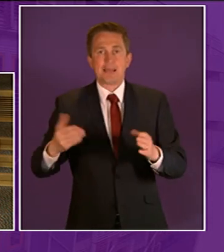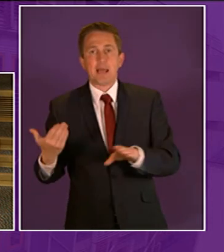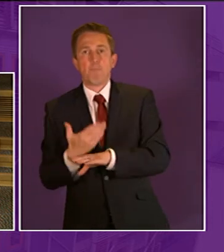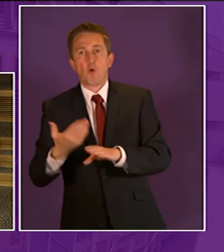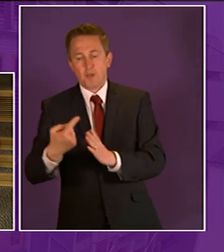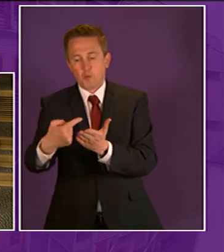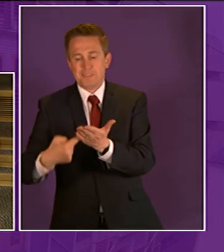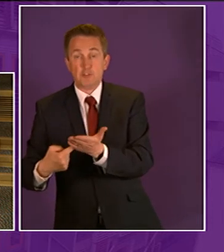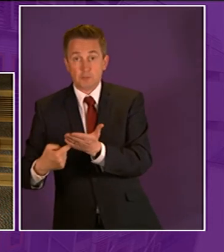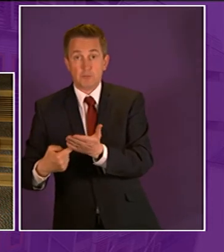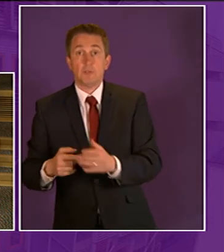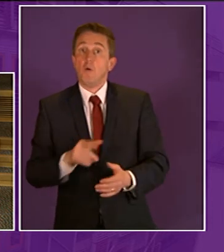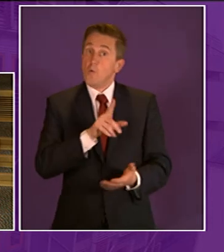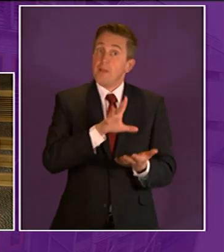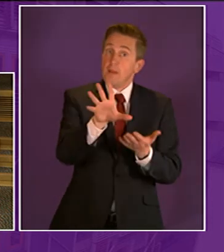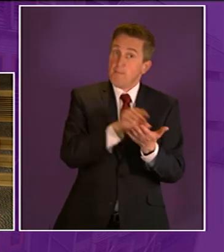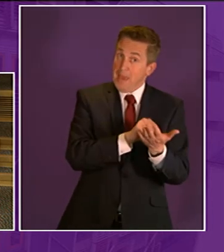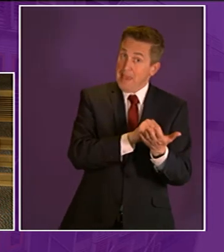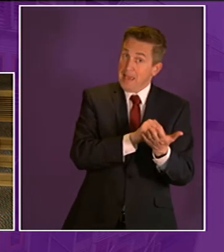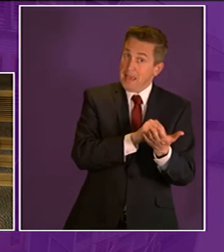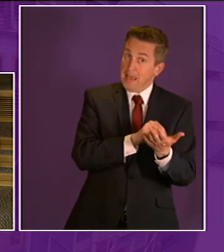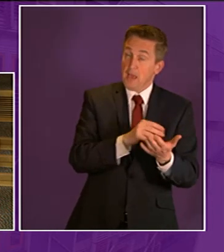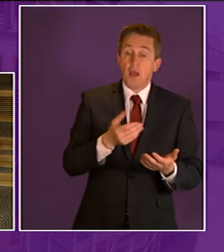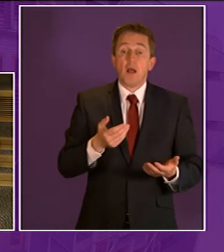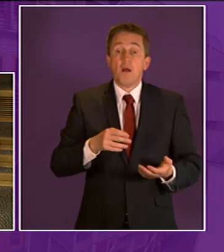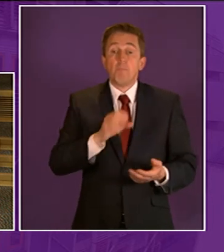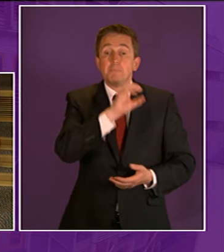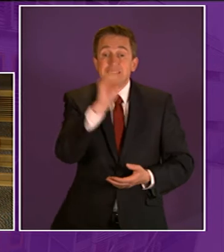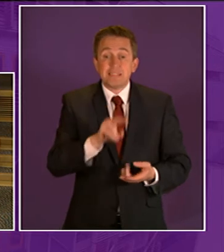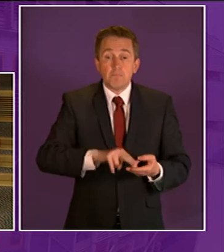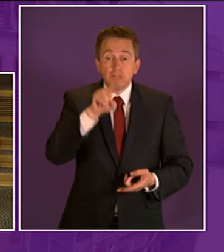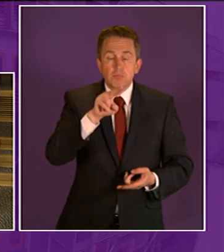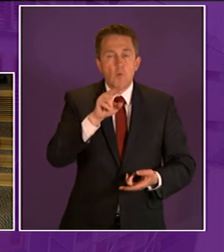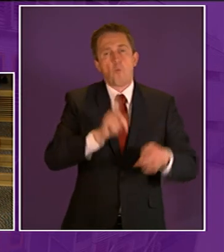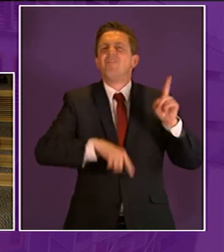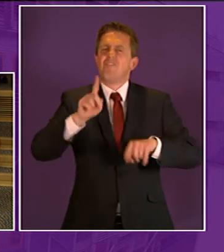On pay, while the precise levels of increase will vary depending on personal circumstances,